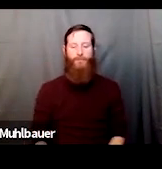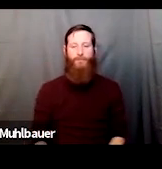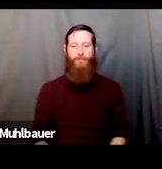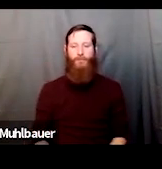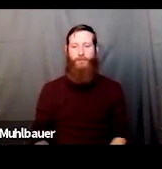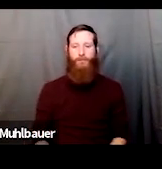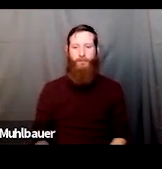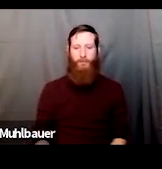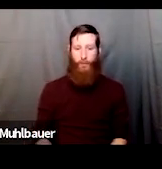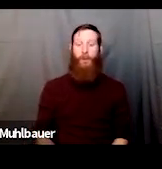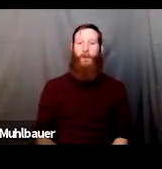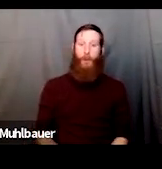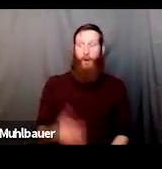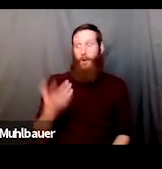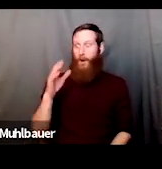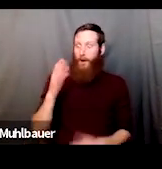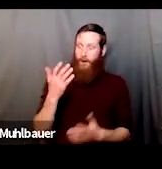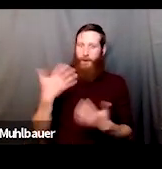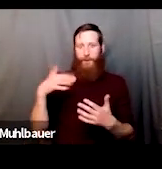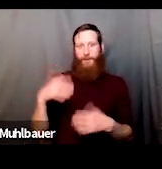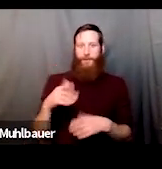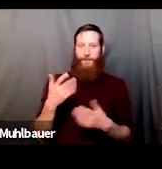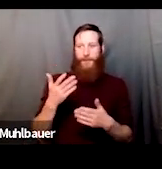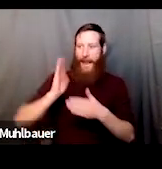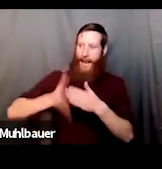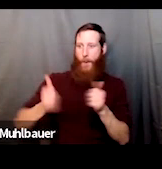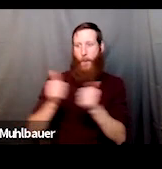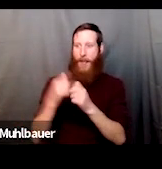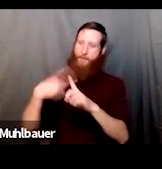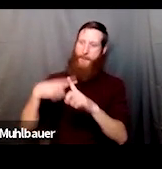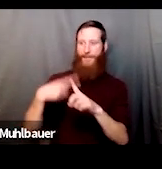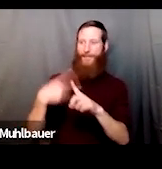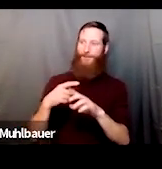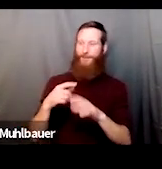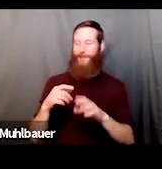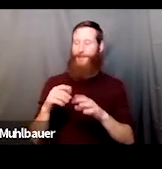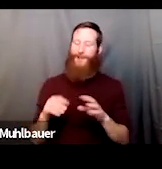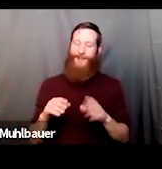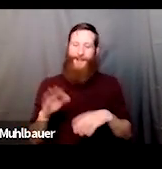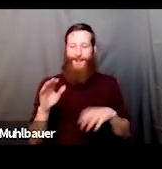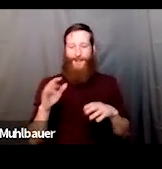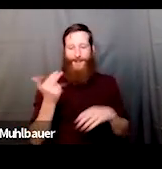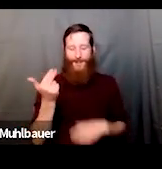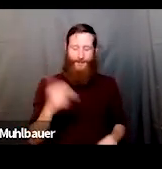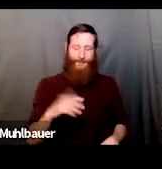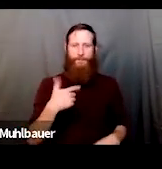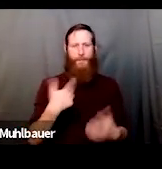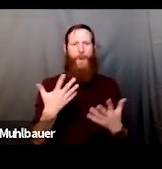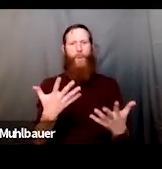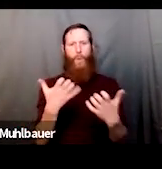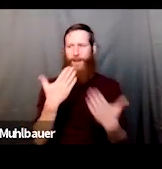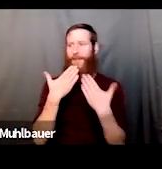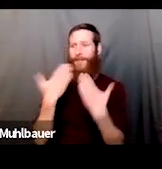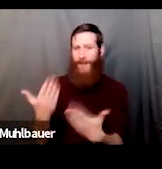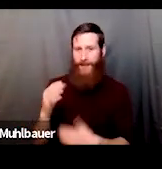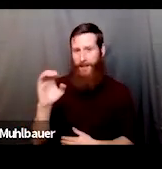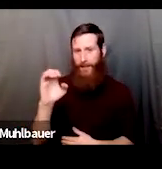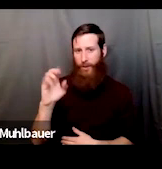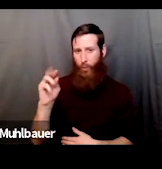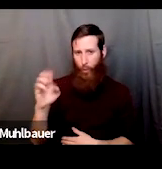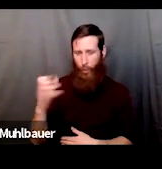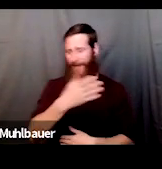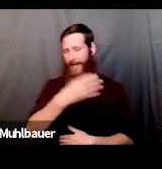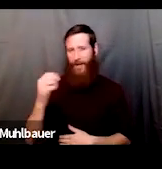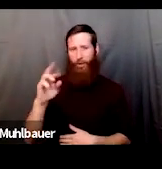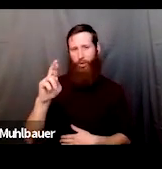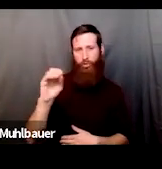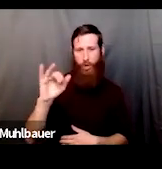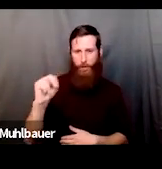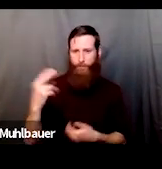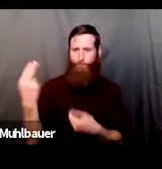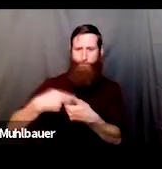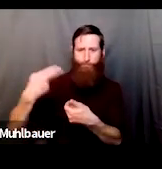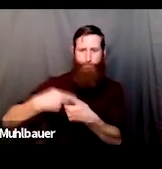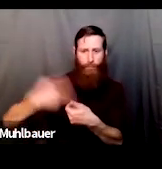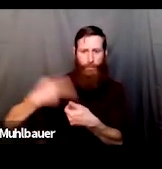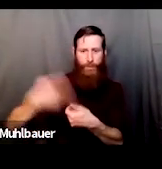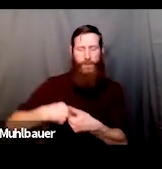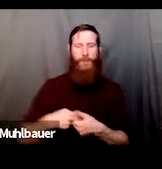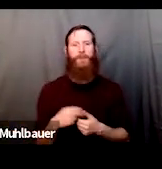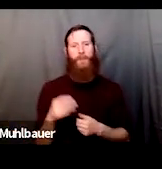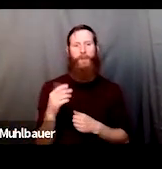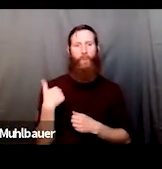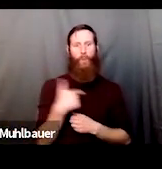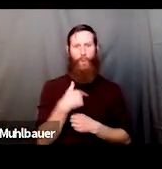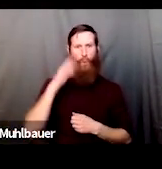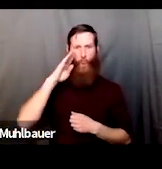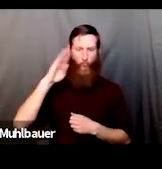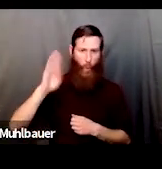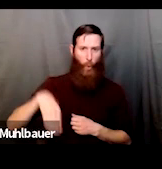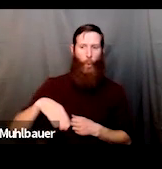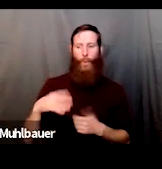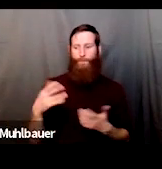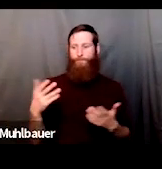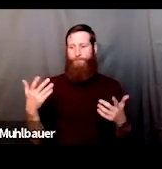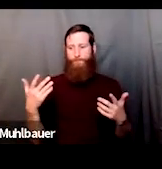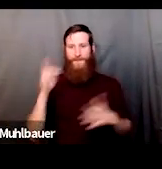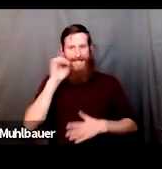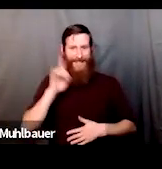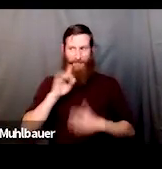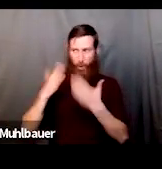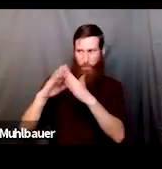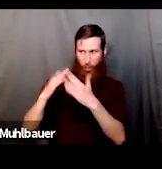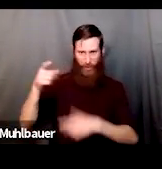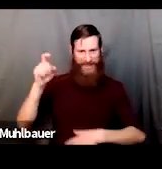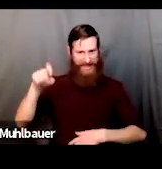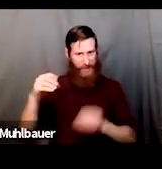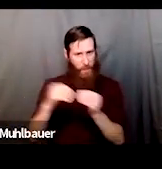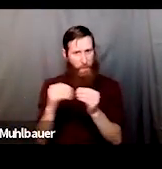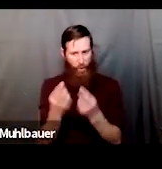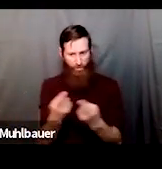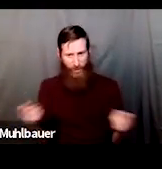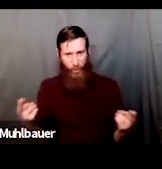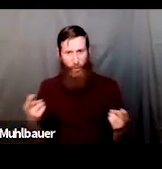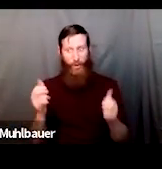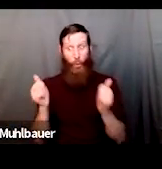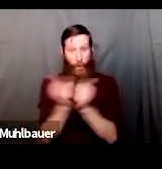Well, on that cheery note, I do want to really thank Eudore and Robin for participating this evening. We know that the deaf community, needs more resources in the avalanche industry